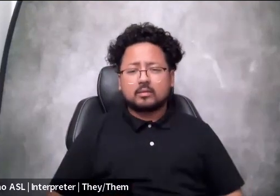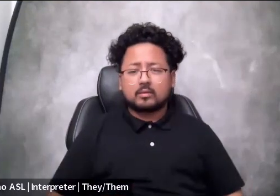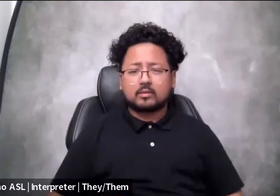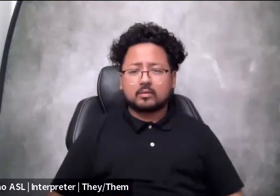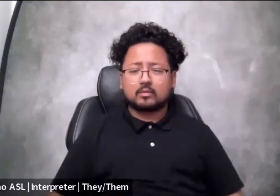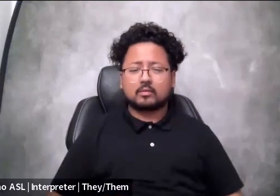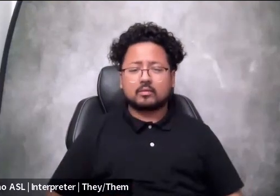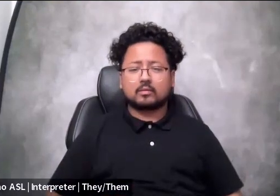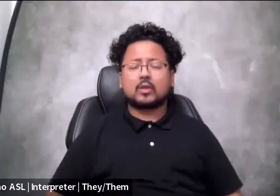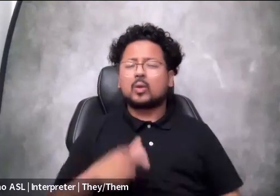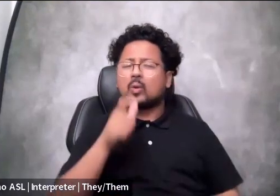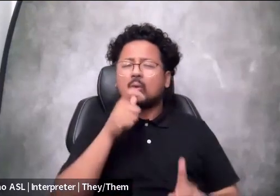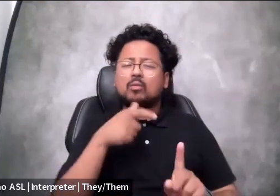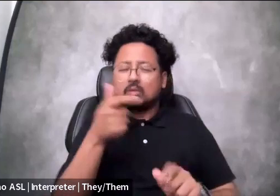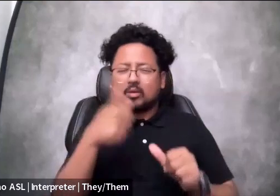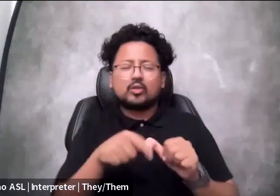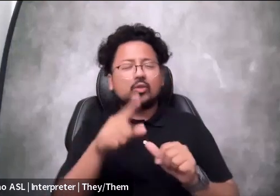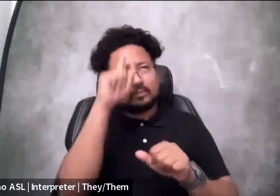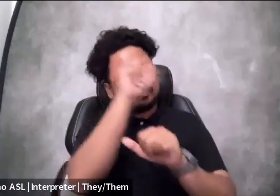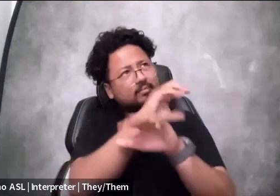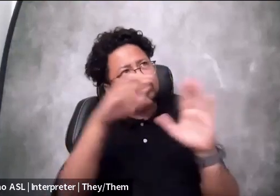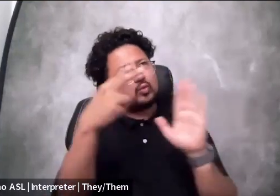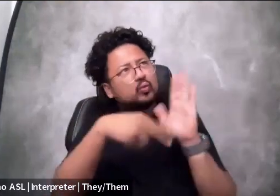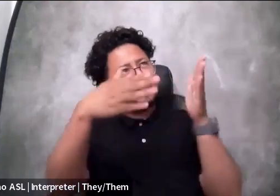The reader you had in mind when you wrote the book was kind of Kid U, right?